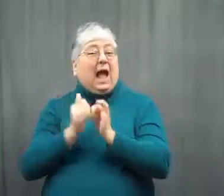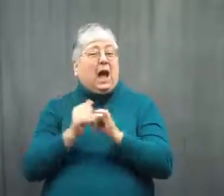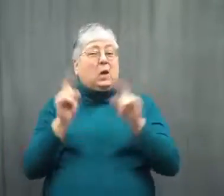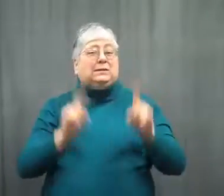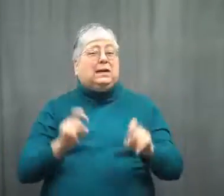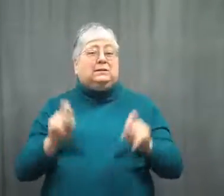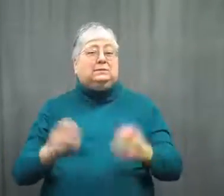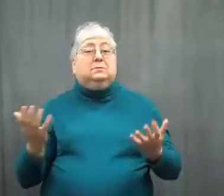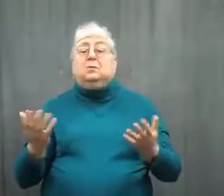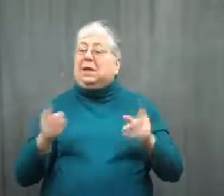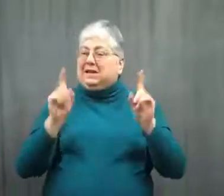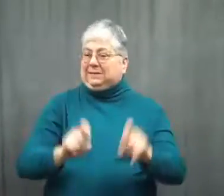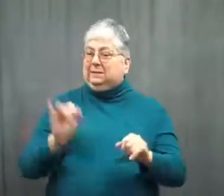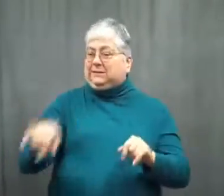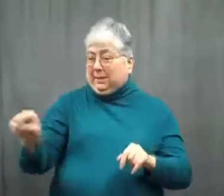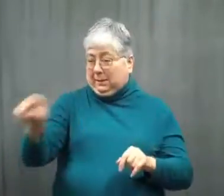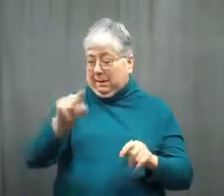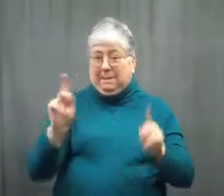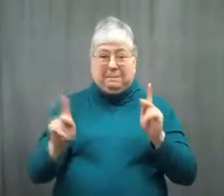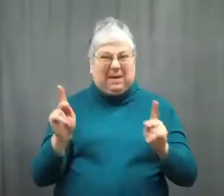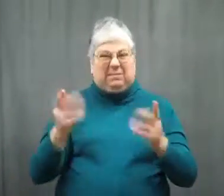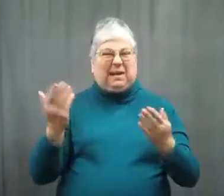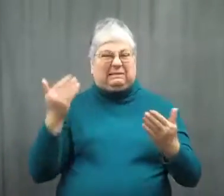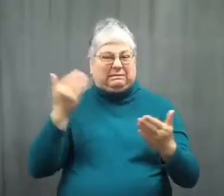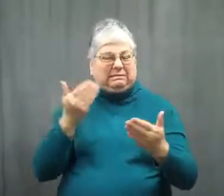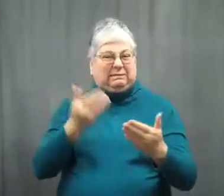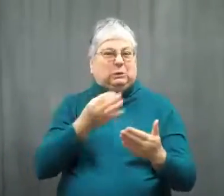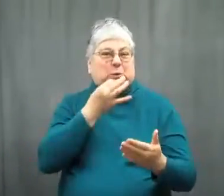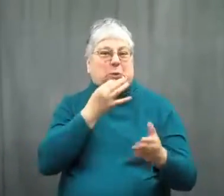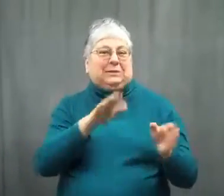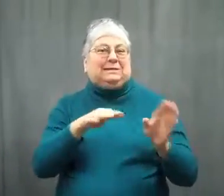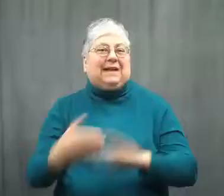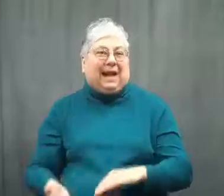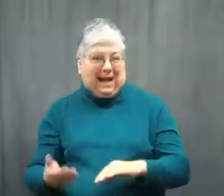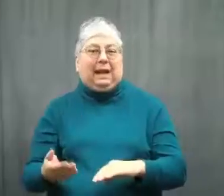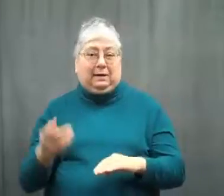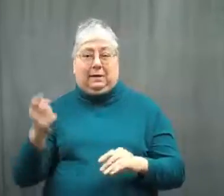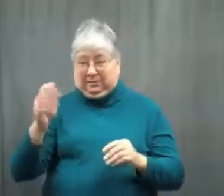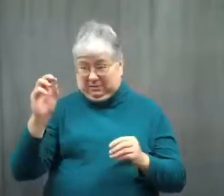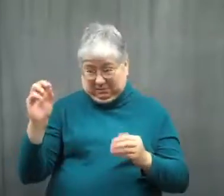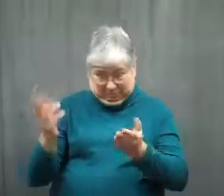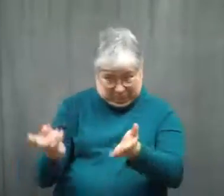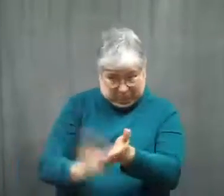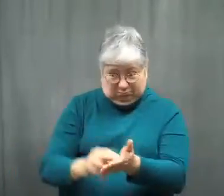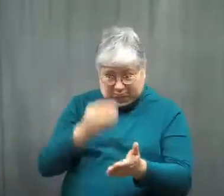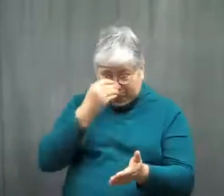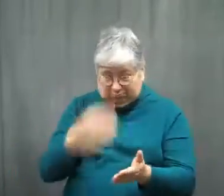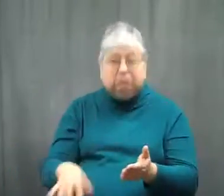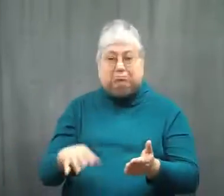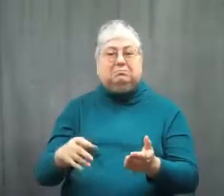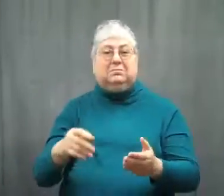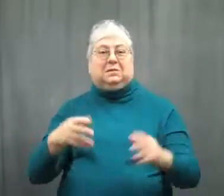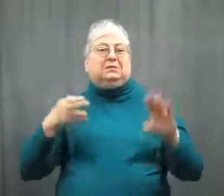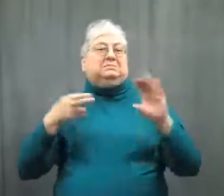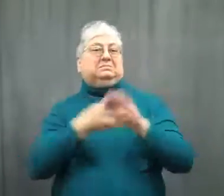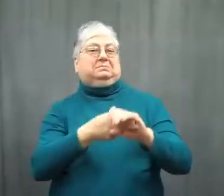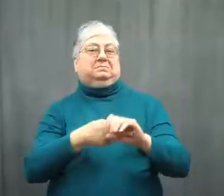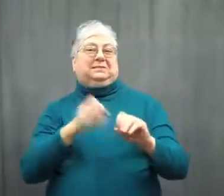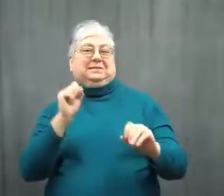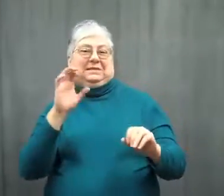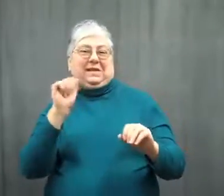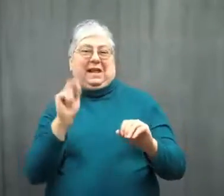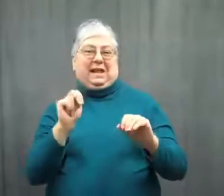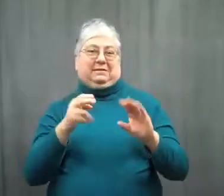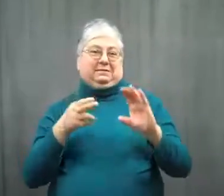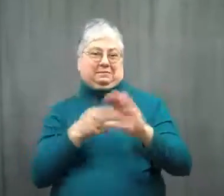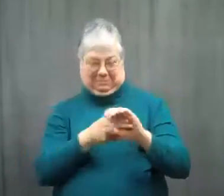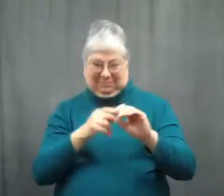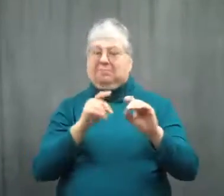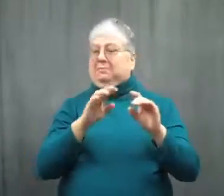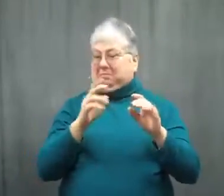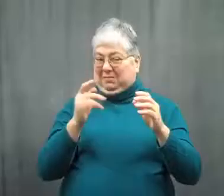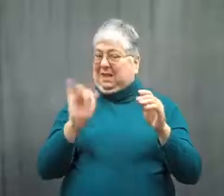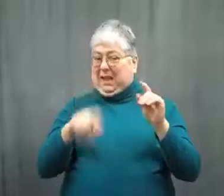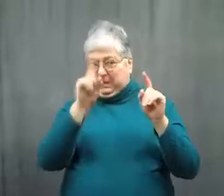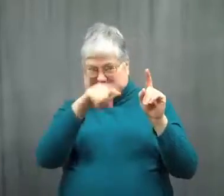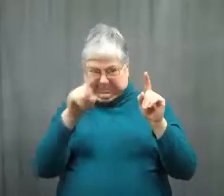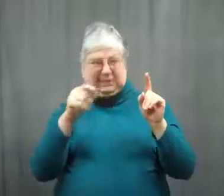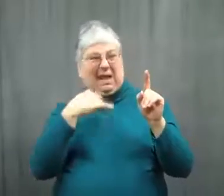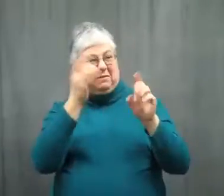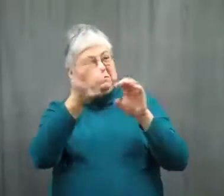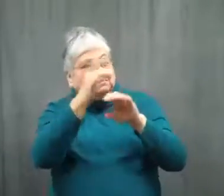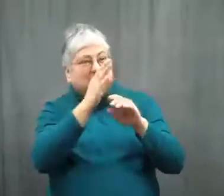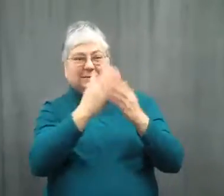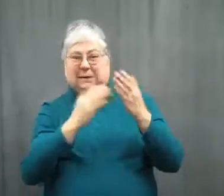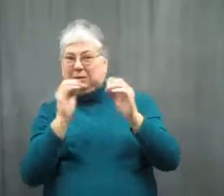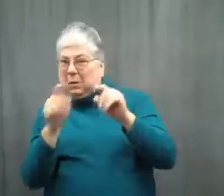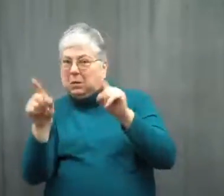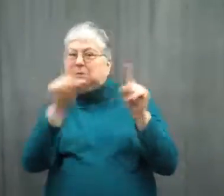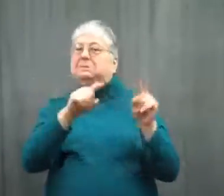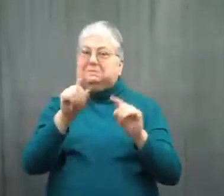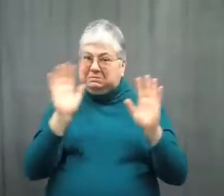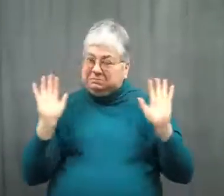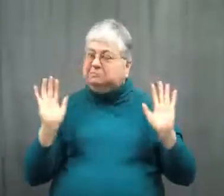They got permission to scan people who were near death, and kept the results.